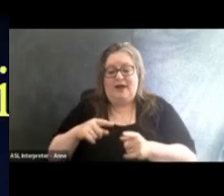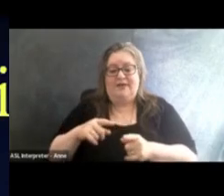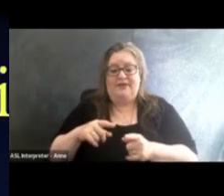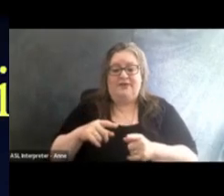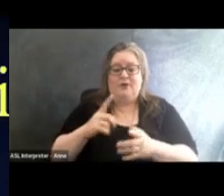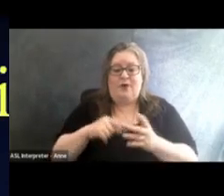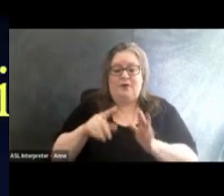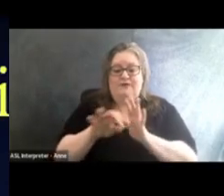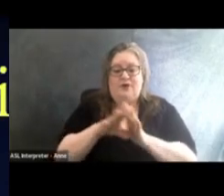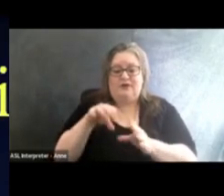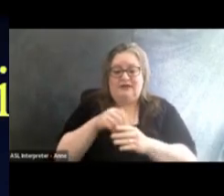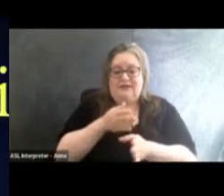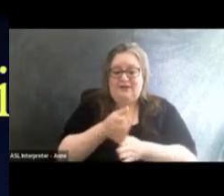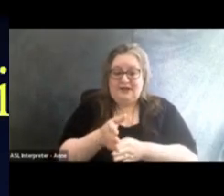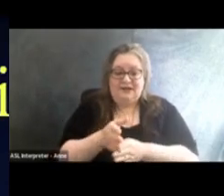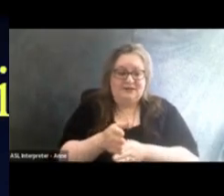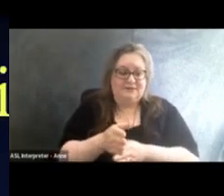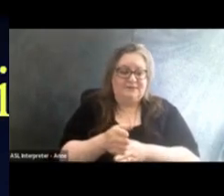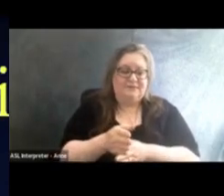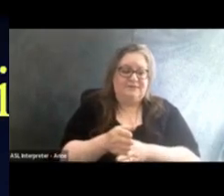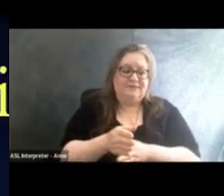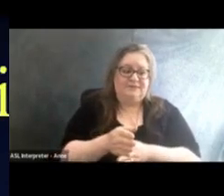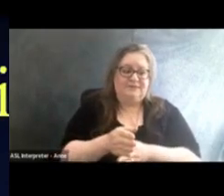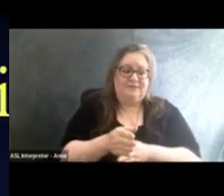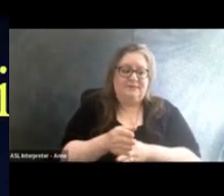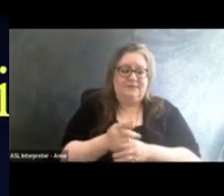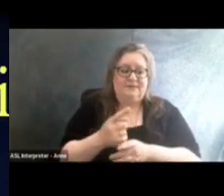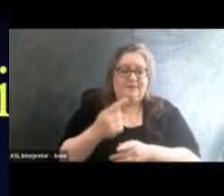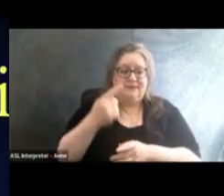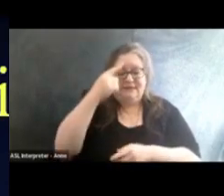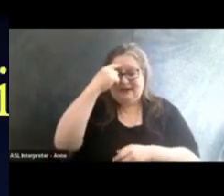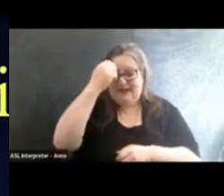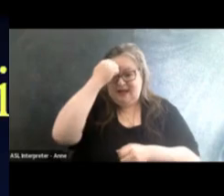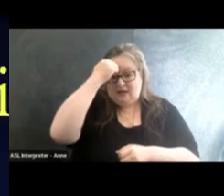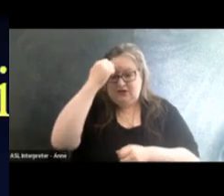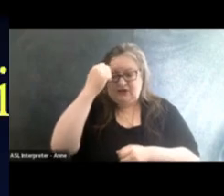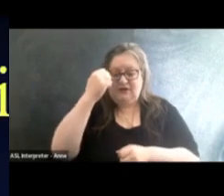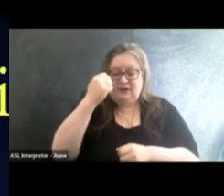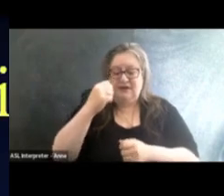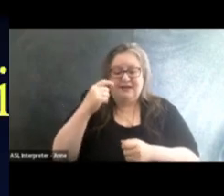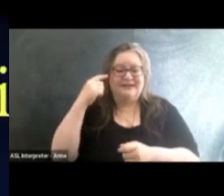field, concussion, we concussion just sounds better to folks. But